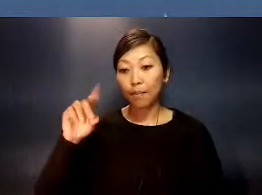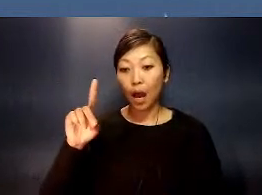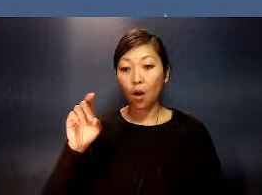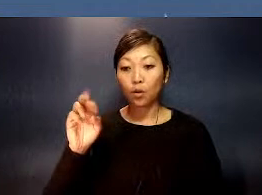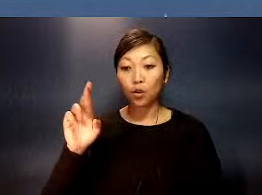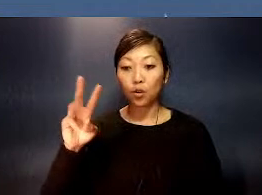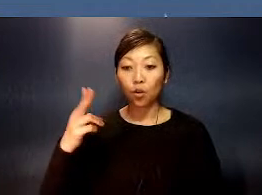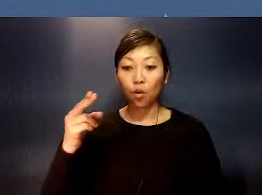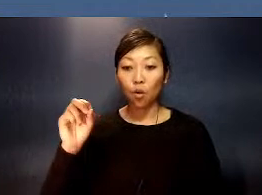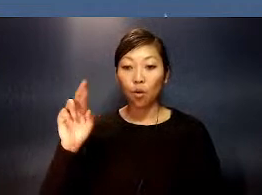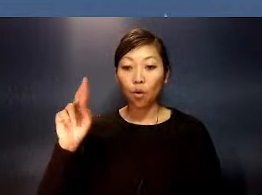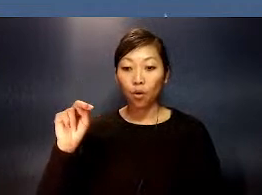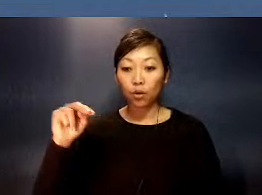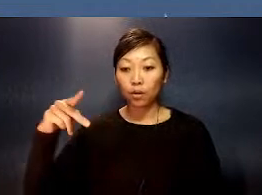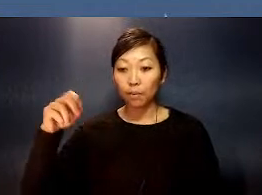IT MAKES ME REALLY ANGRY AND DISAPPOINTED TO BE REMINDED